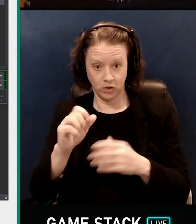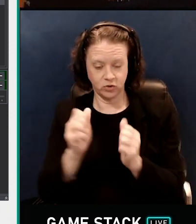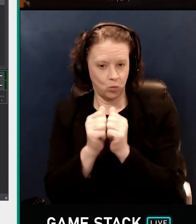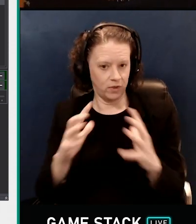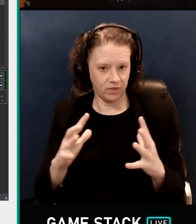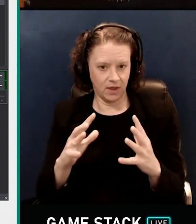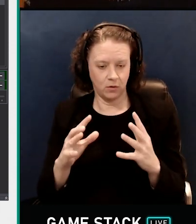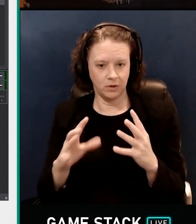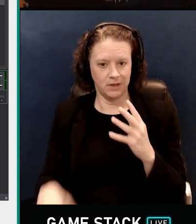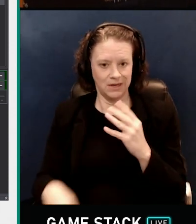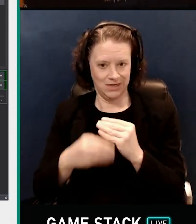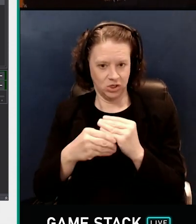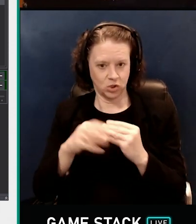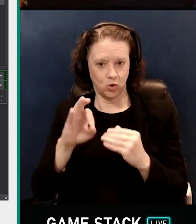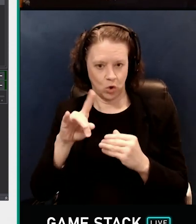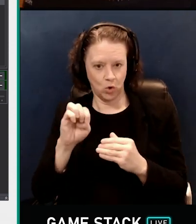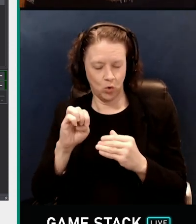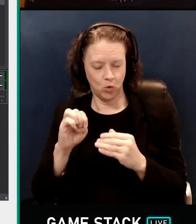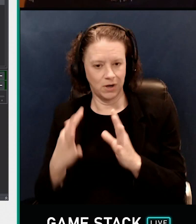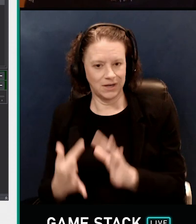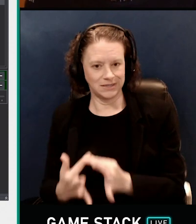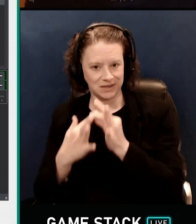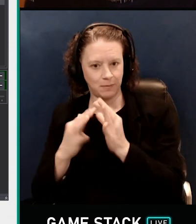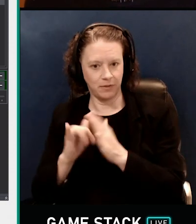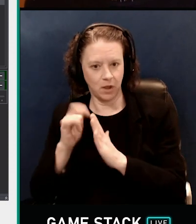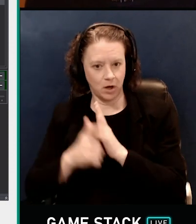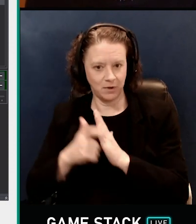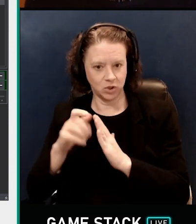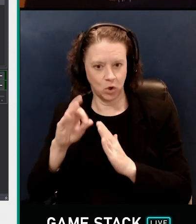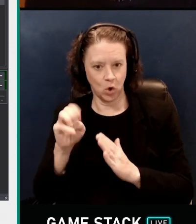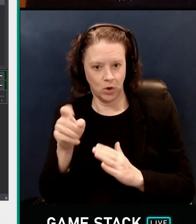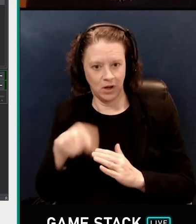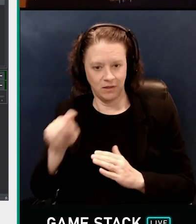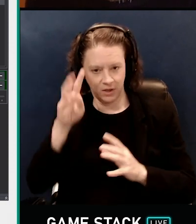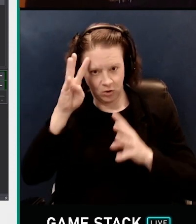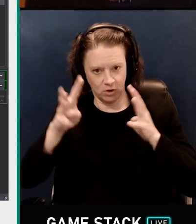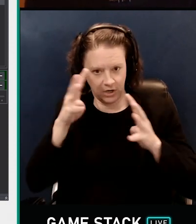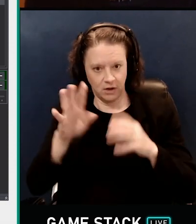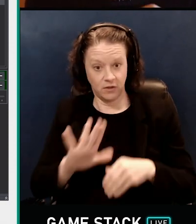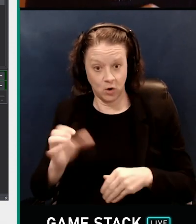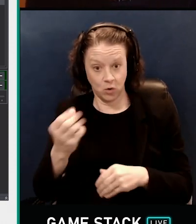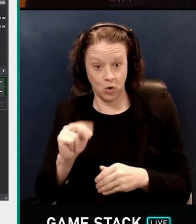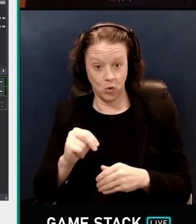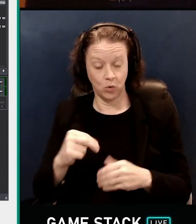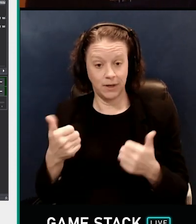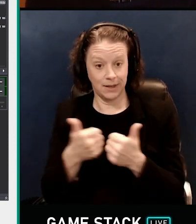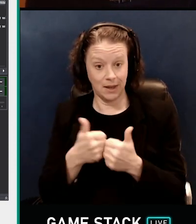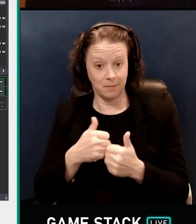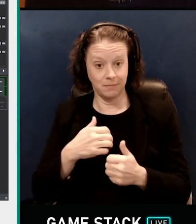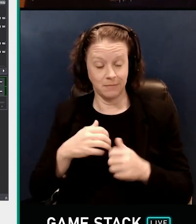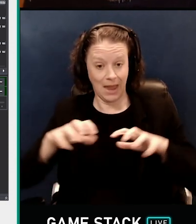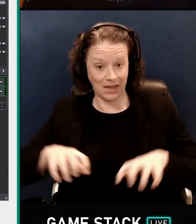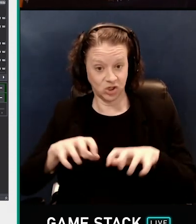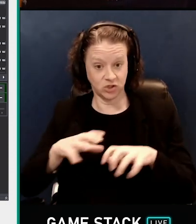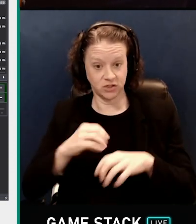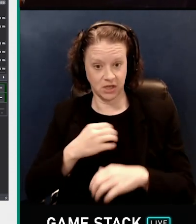Besides the automation code that they created their own game, our actions and urges.